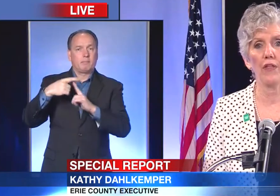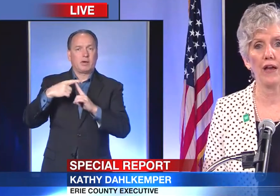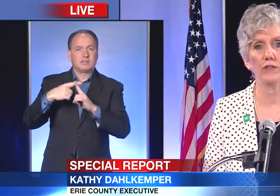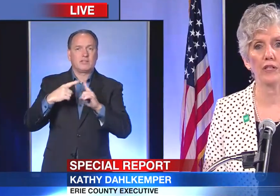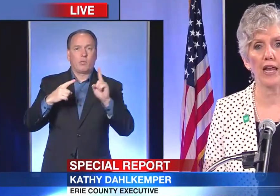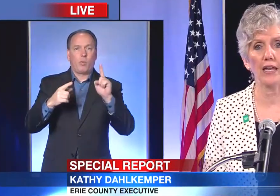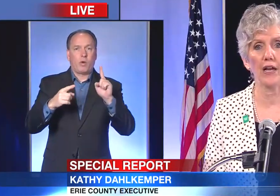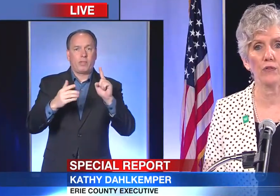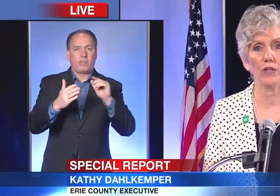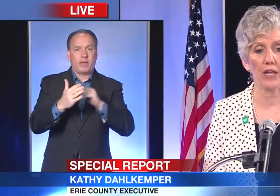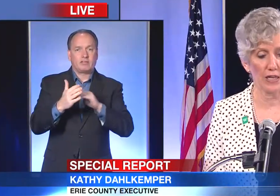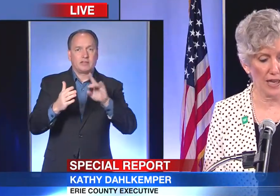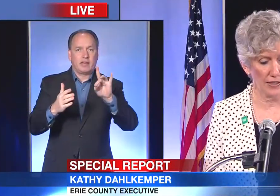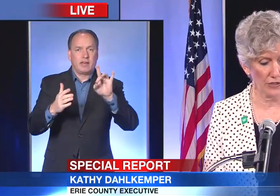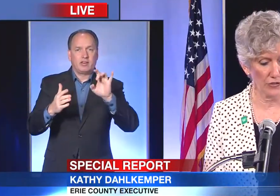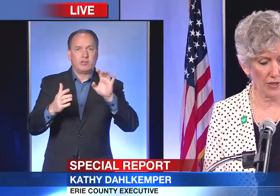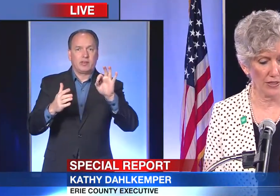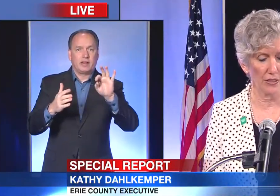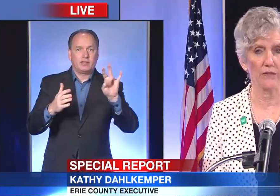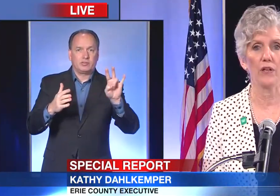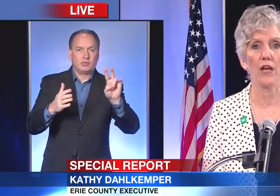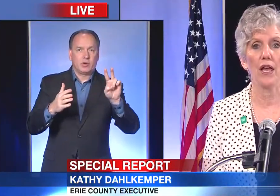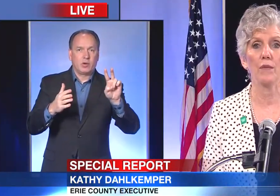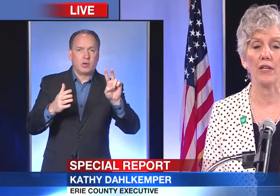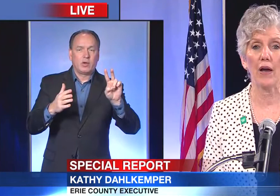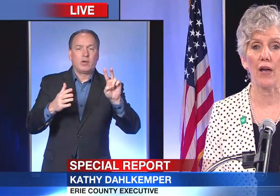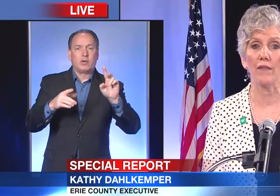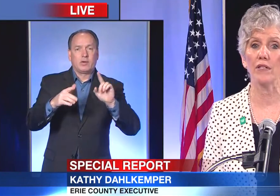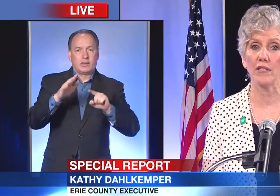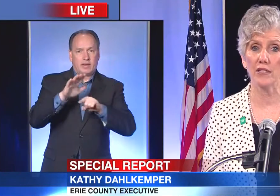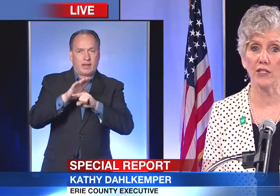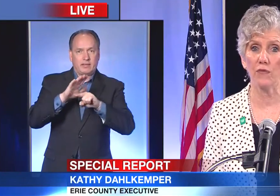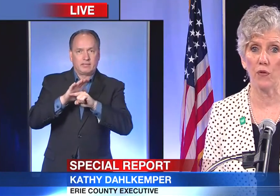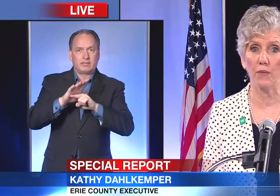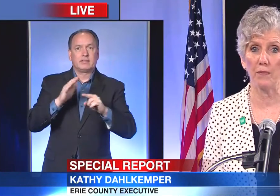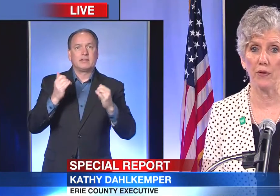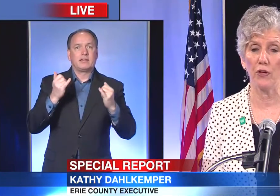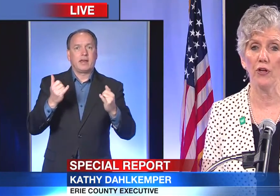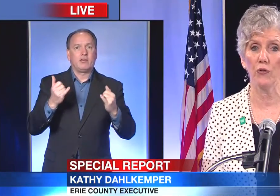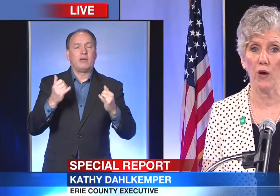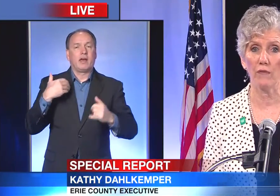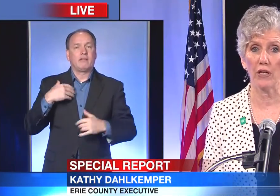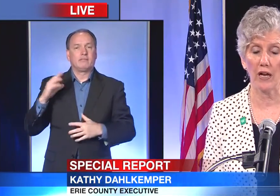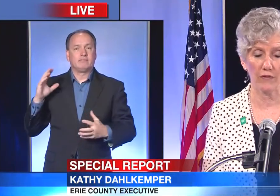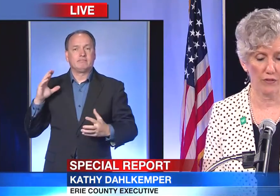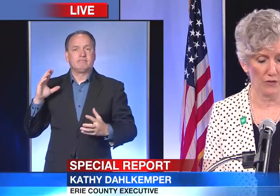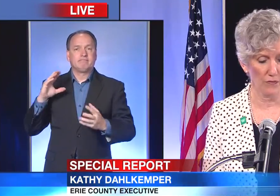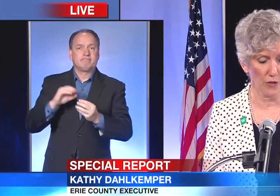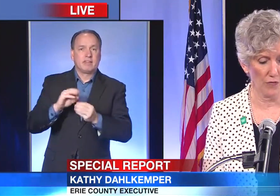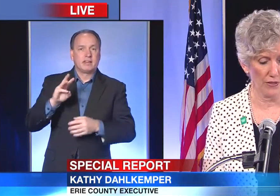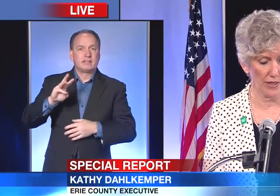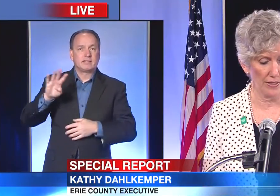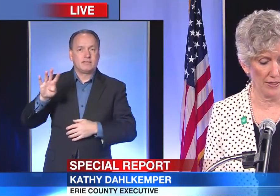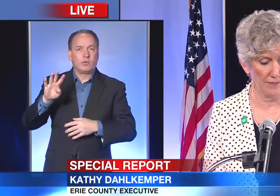THAT BRINGS OUR TOTAL TO 88 CUMULATIVE POSITIVES WITH 1,892